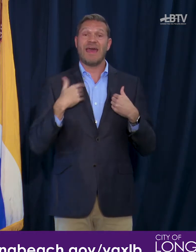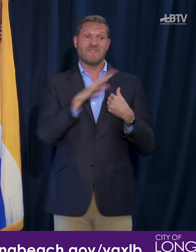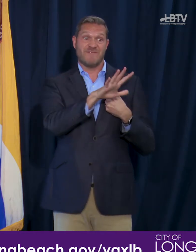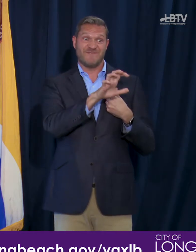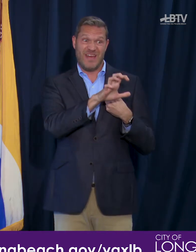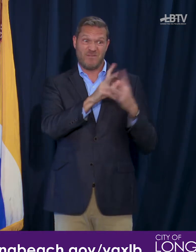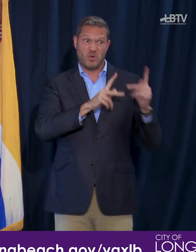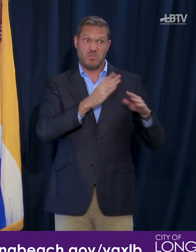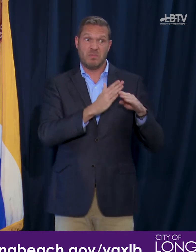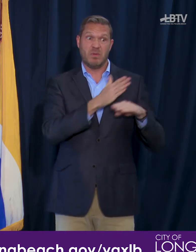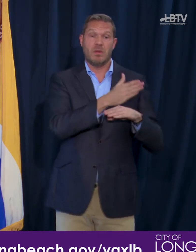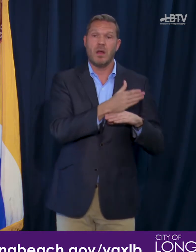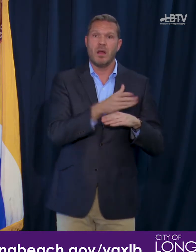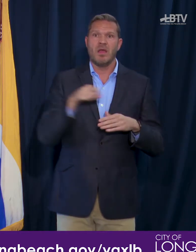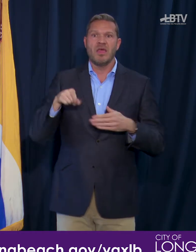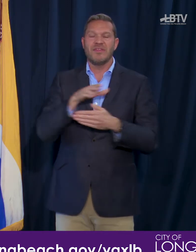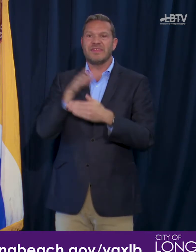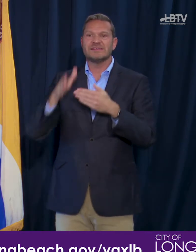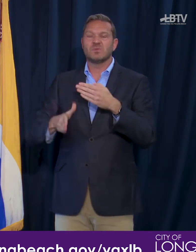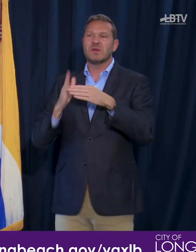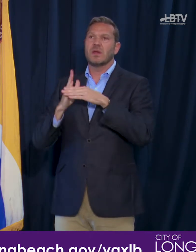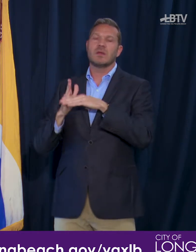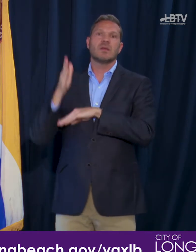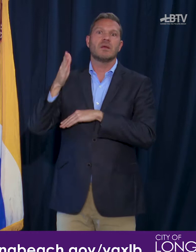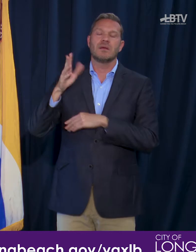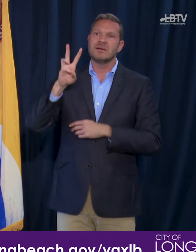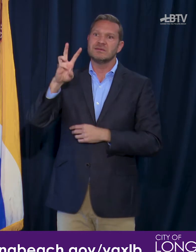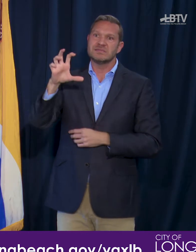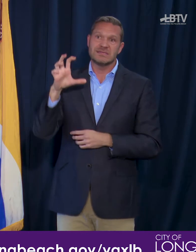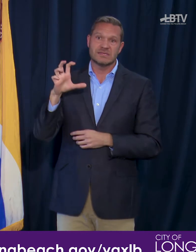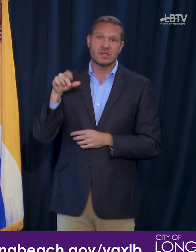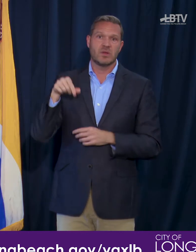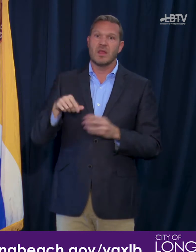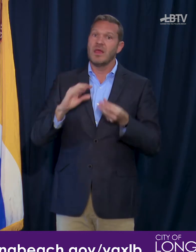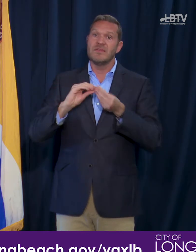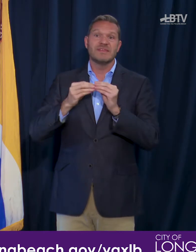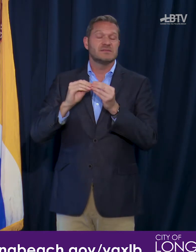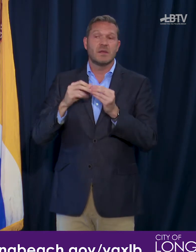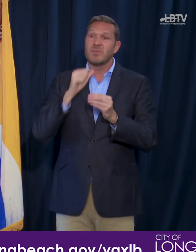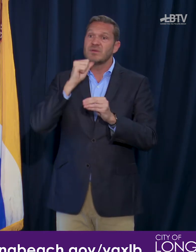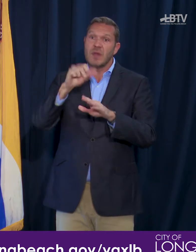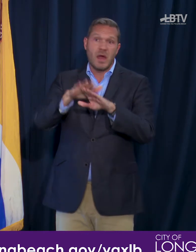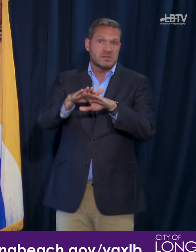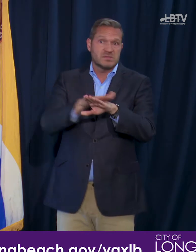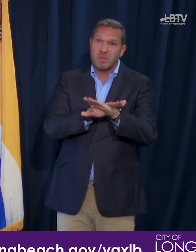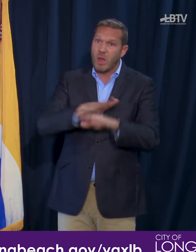then over this past weekend 600 so these numbers are not yet slowing down.